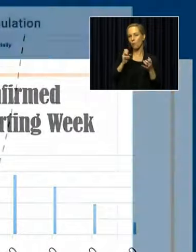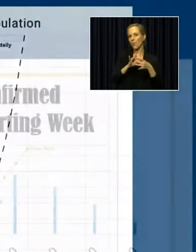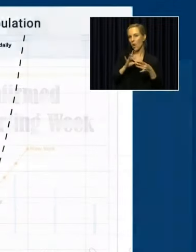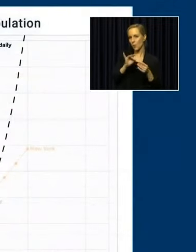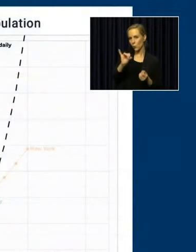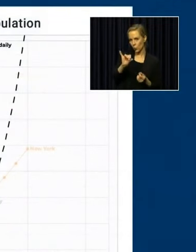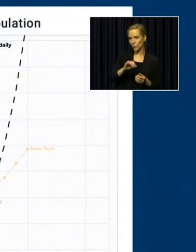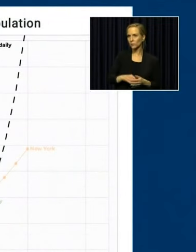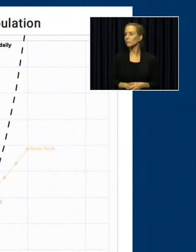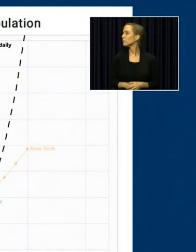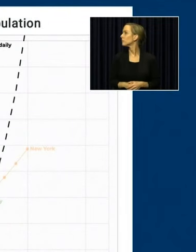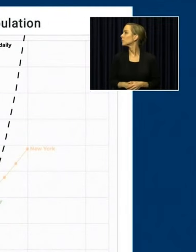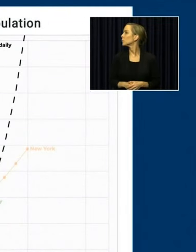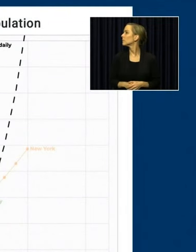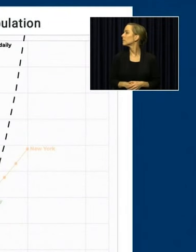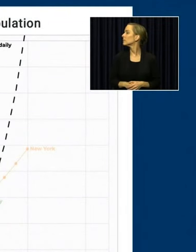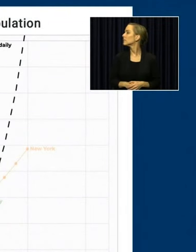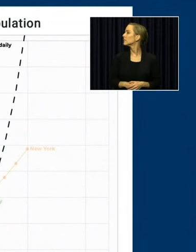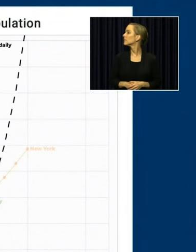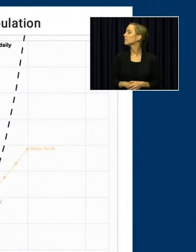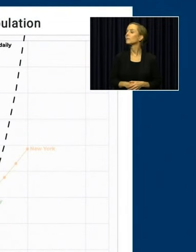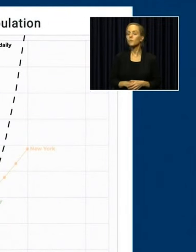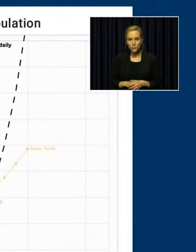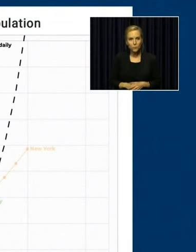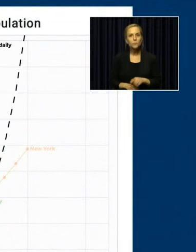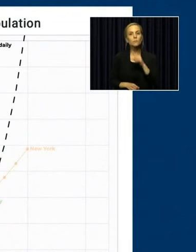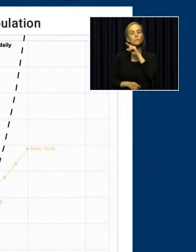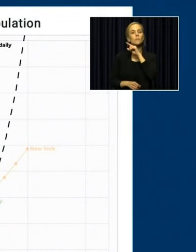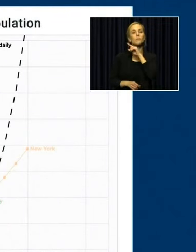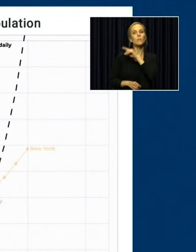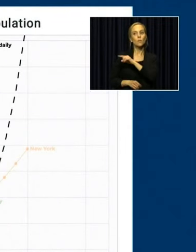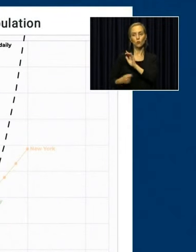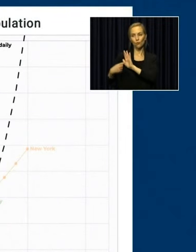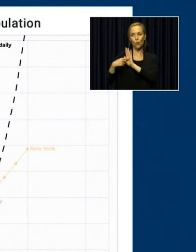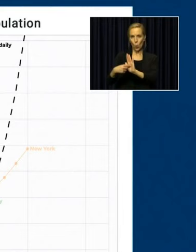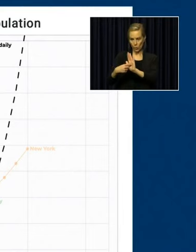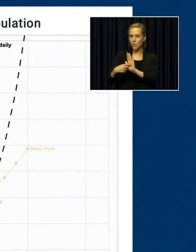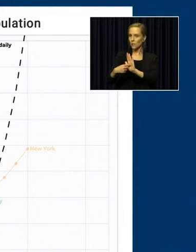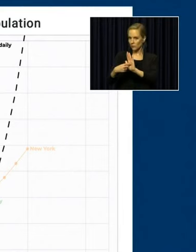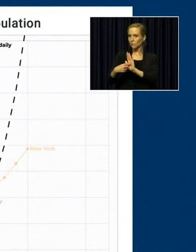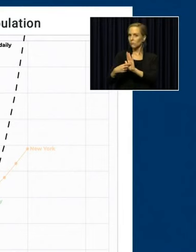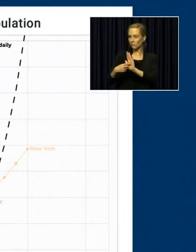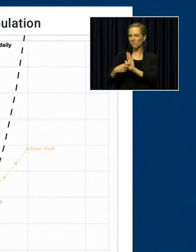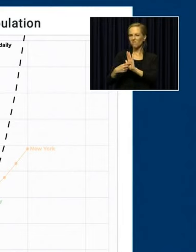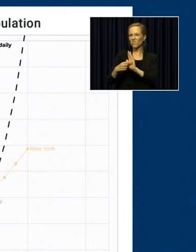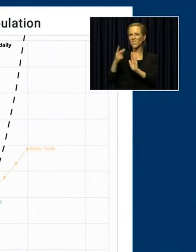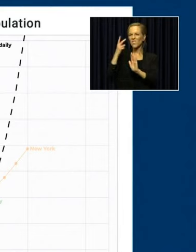NORMALIZE IT BY OUR POPULATION WHEN WHERE WE ARE, THIS IS